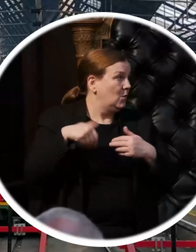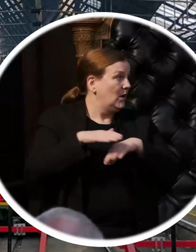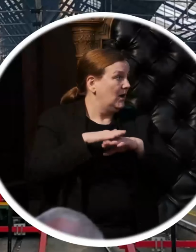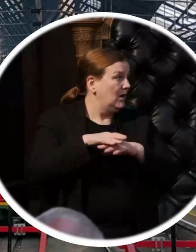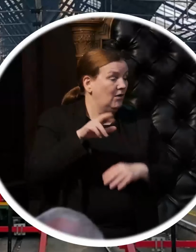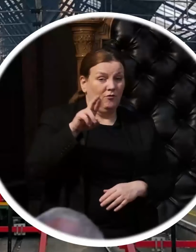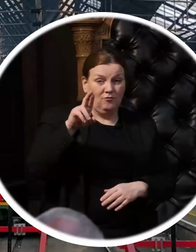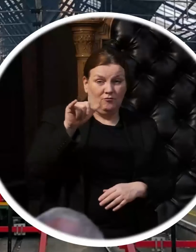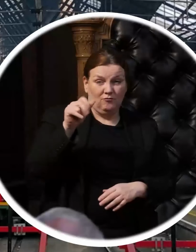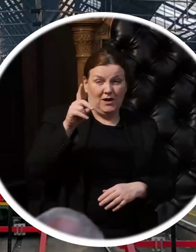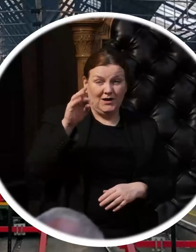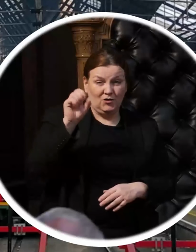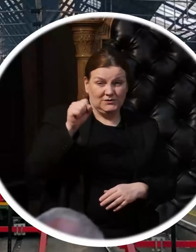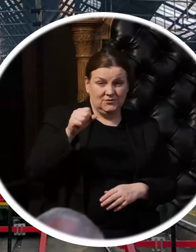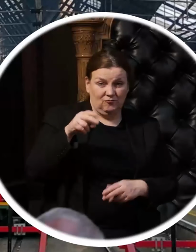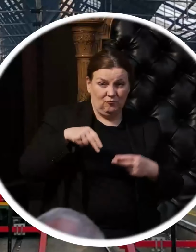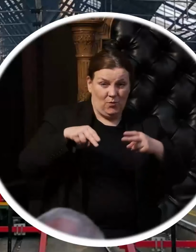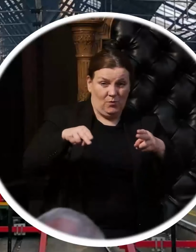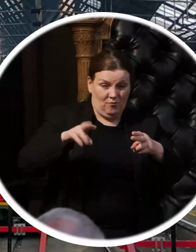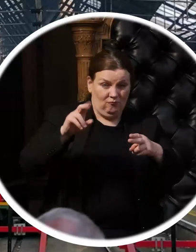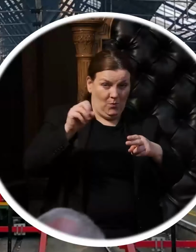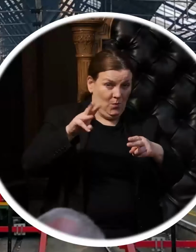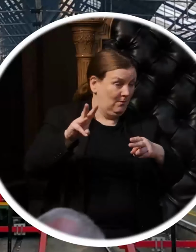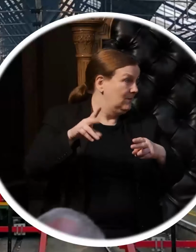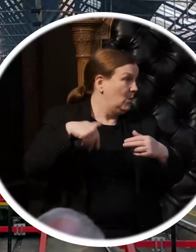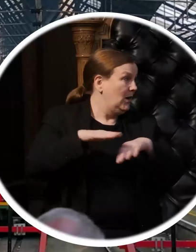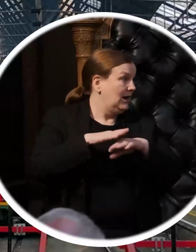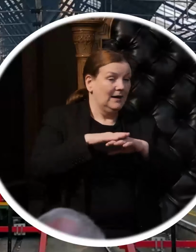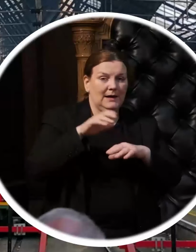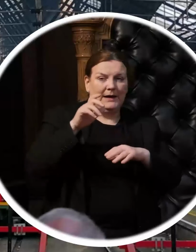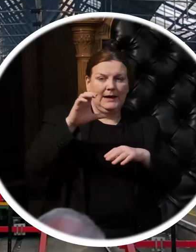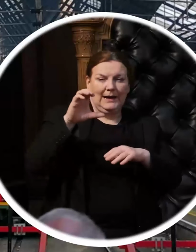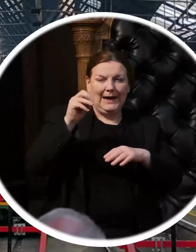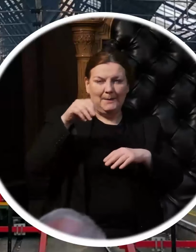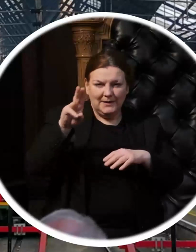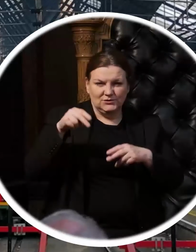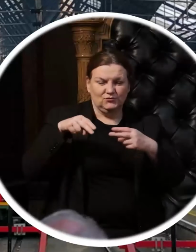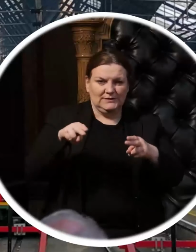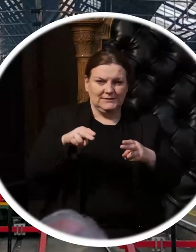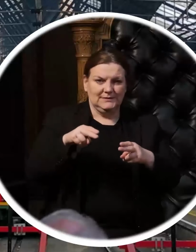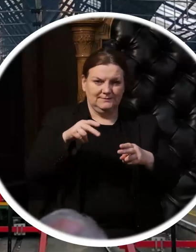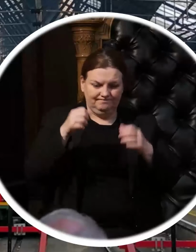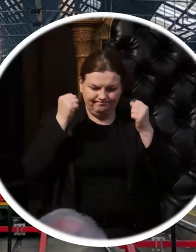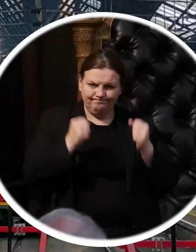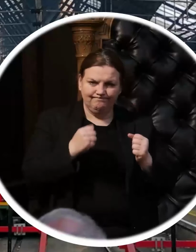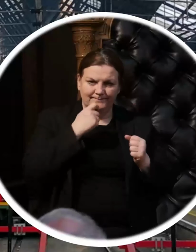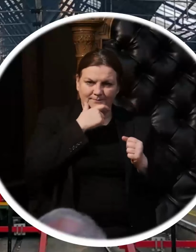This is literally just at the top of Capel Street. Get the sense of industry, Dublin is very much an industrial city.